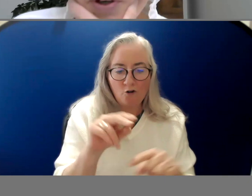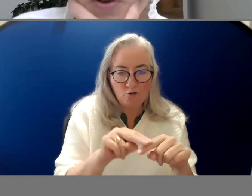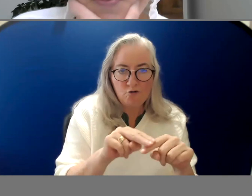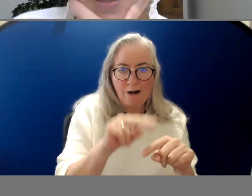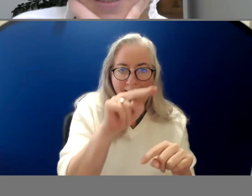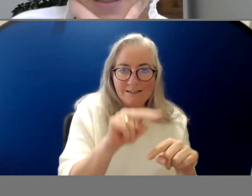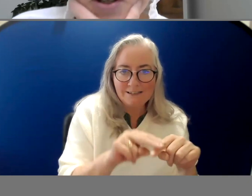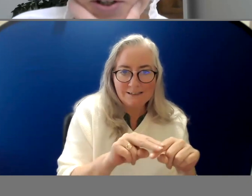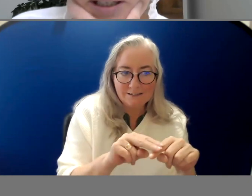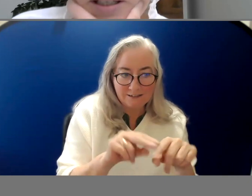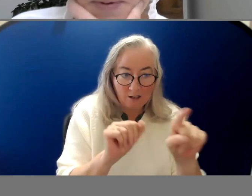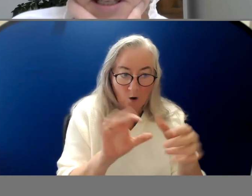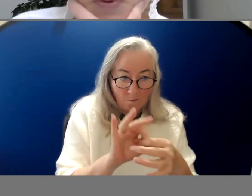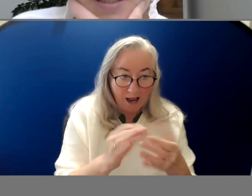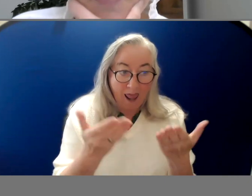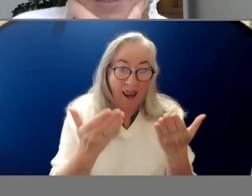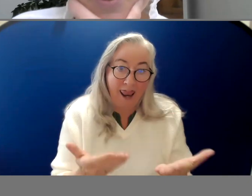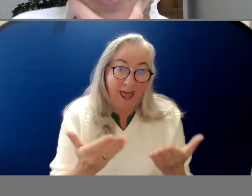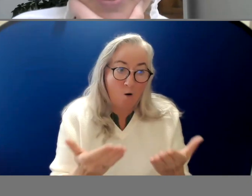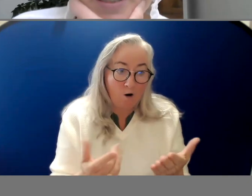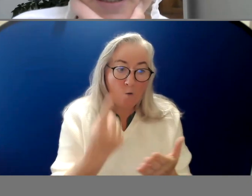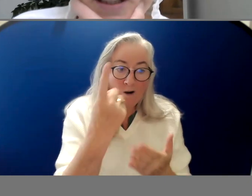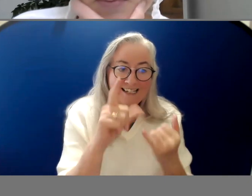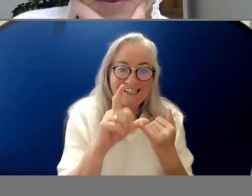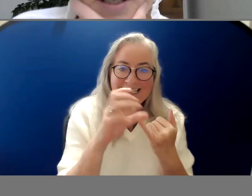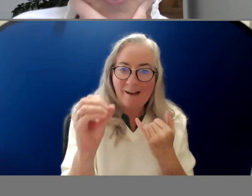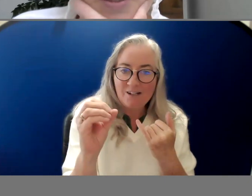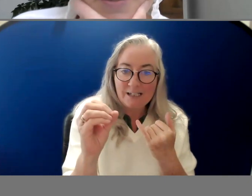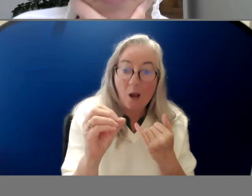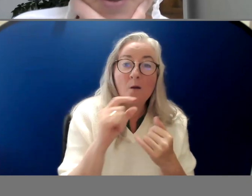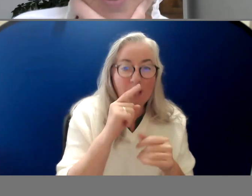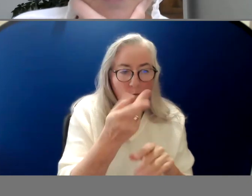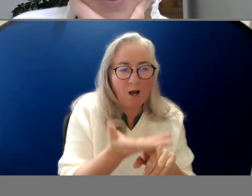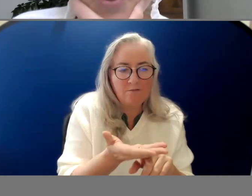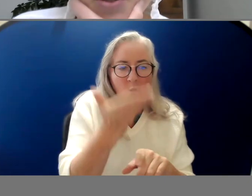for homes currently there's a Max of 170 it looks like that that will rise to 175 in the